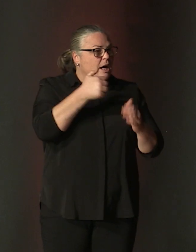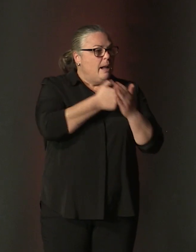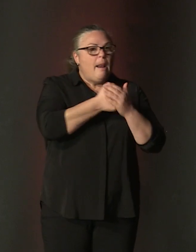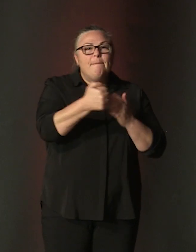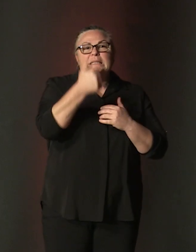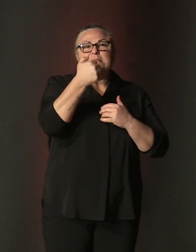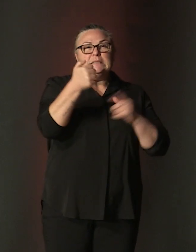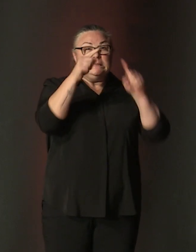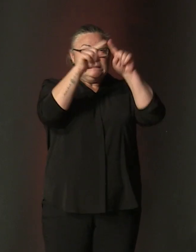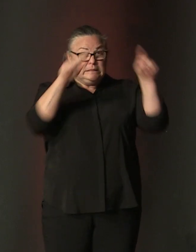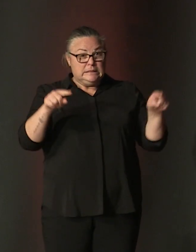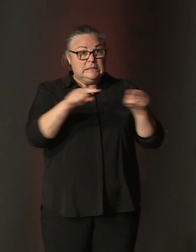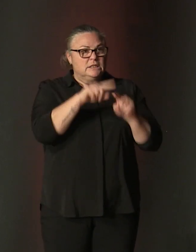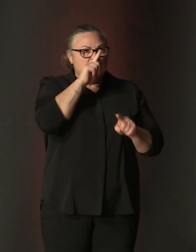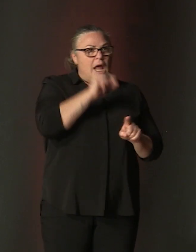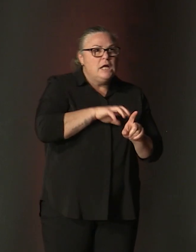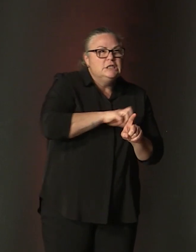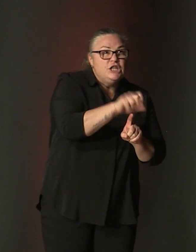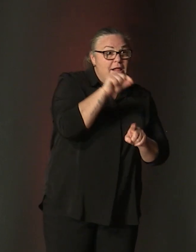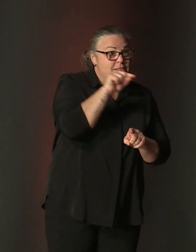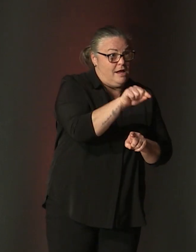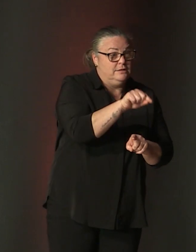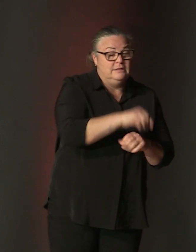in refrigerators, cars, and airplanes.